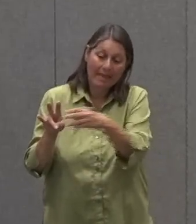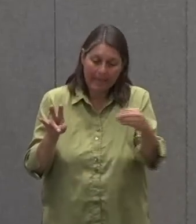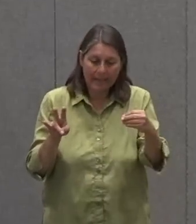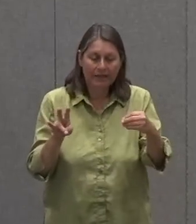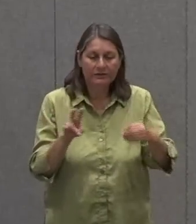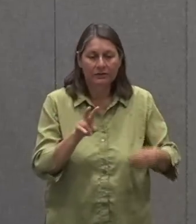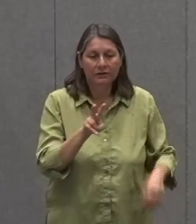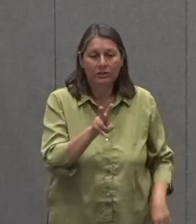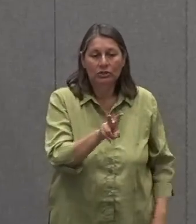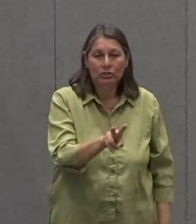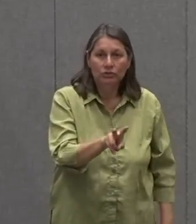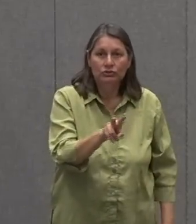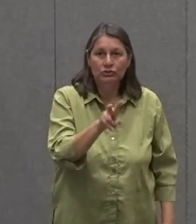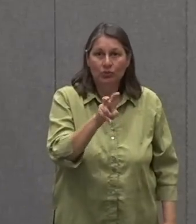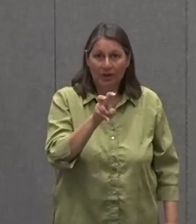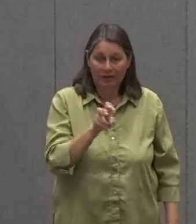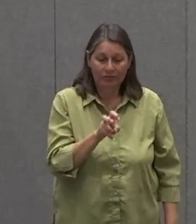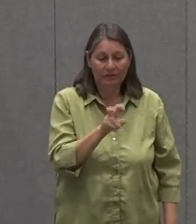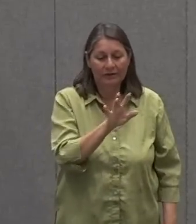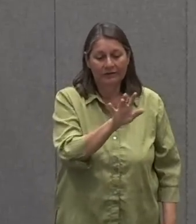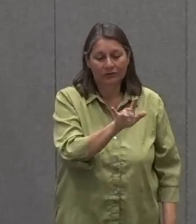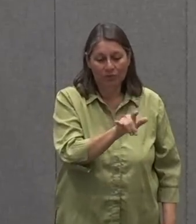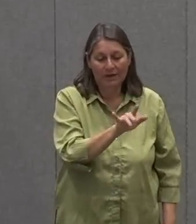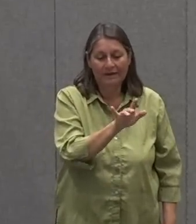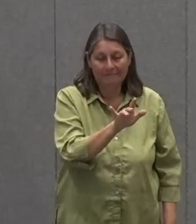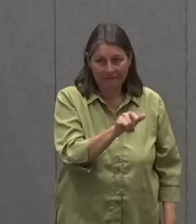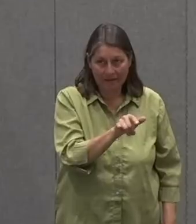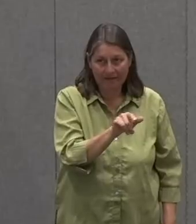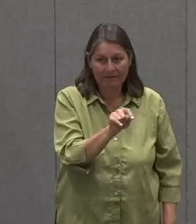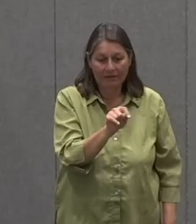oh, I'm losing my paper, 225 thousandths.